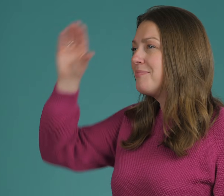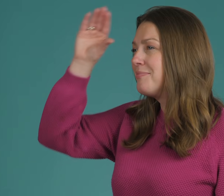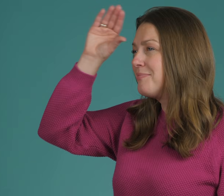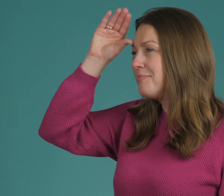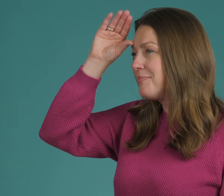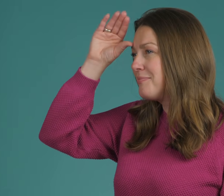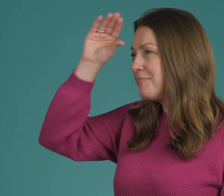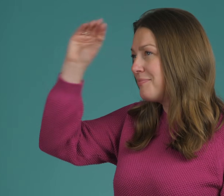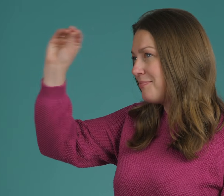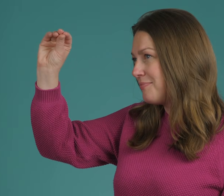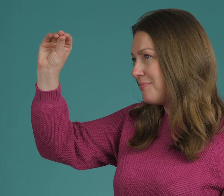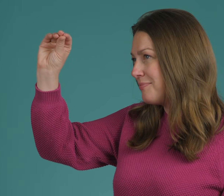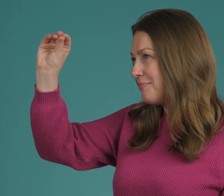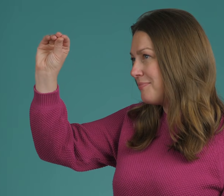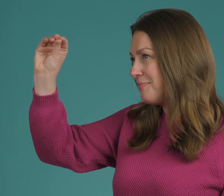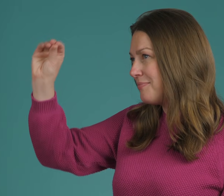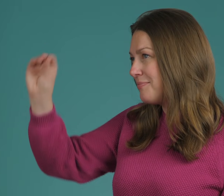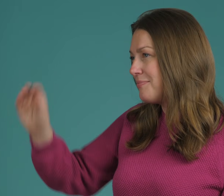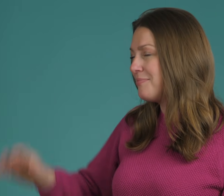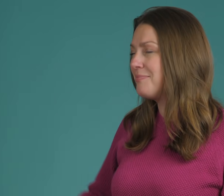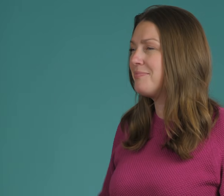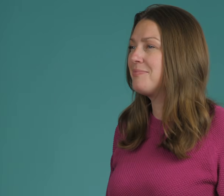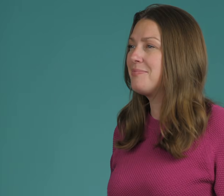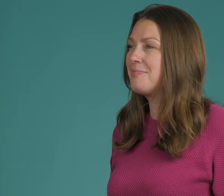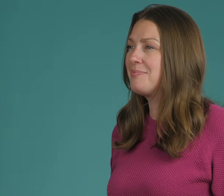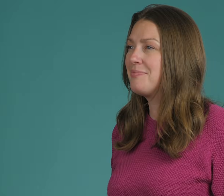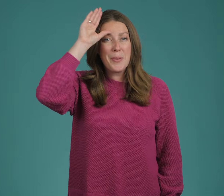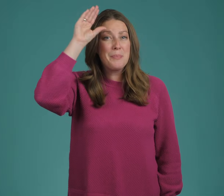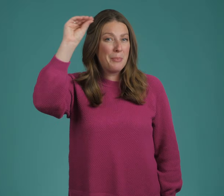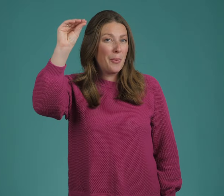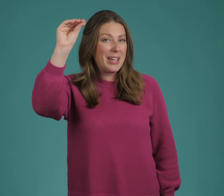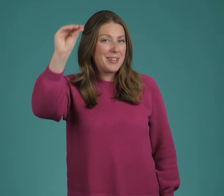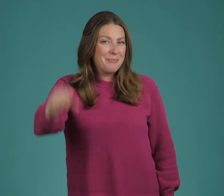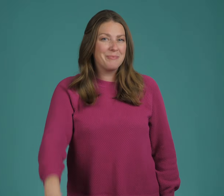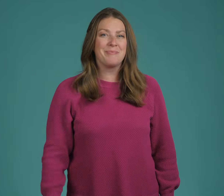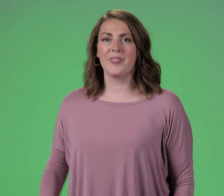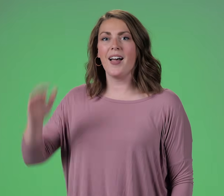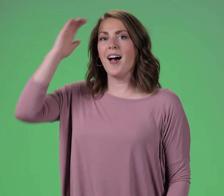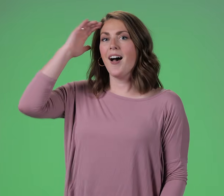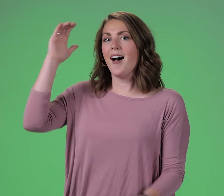This is showing a boys baseball cap. Boy.